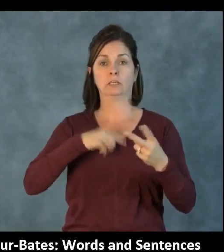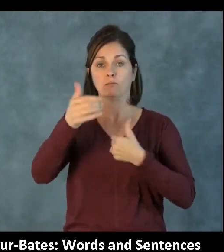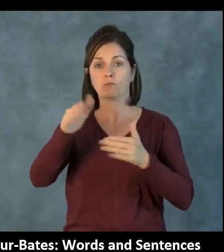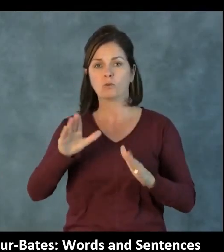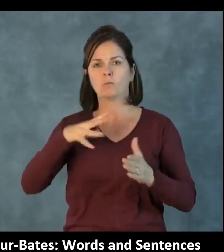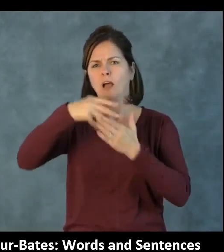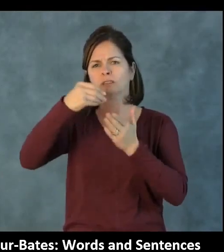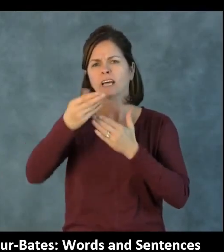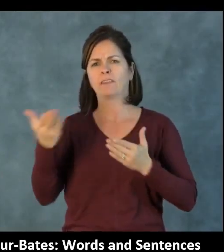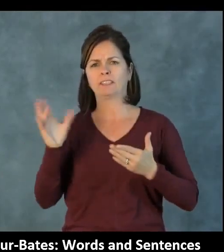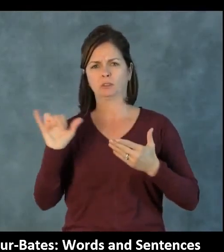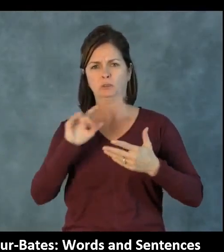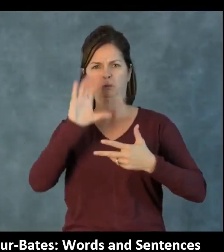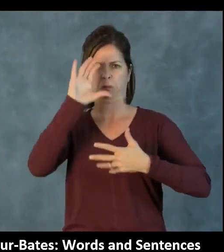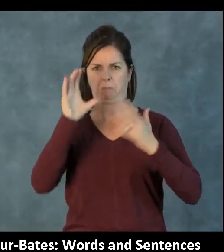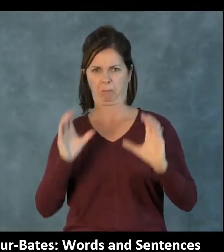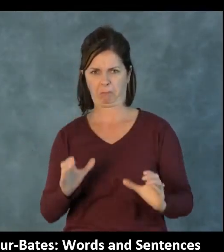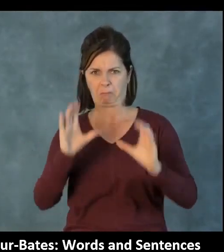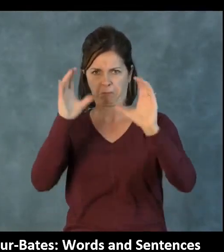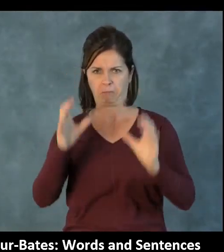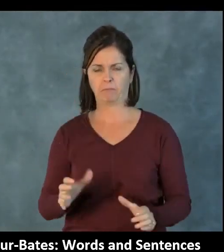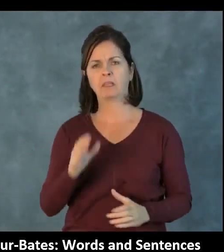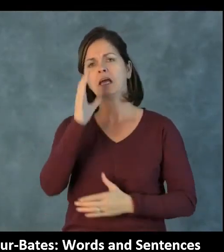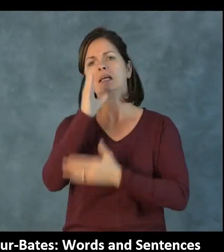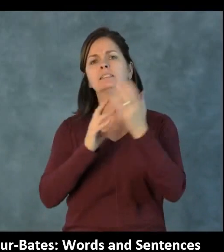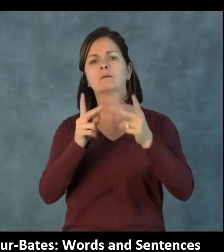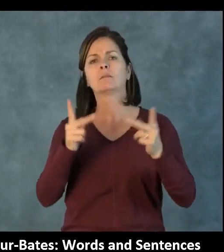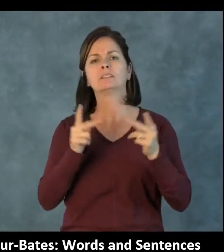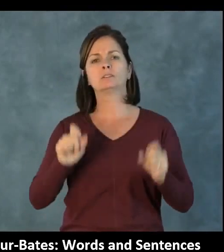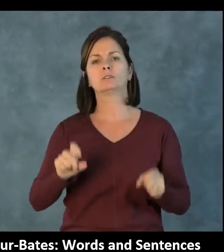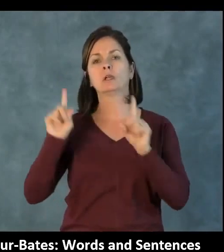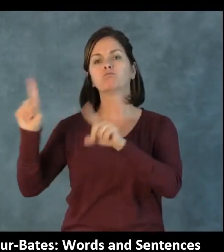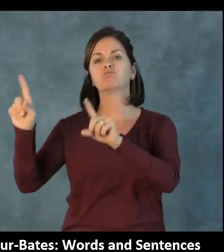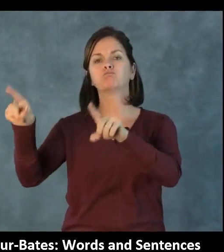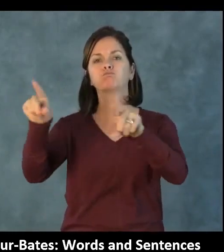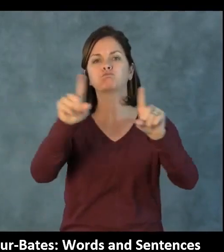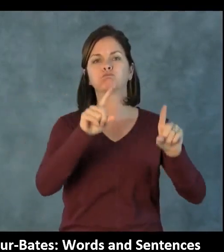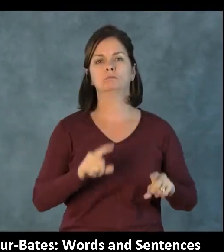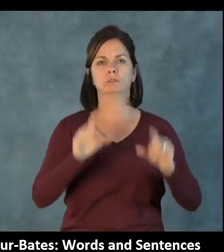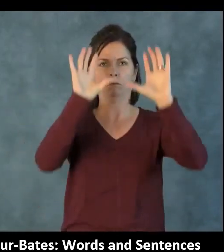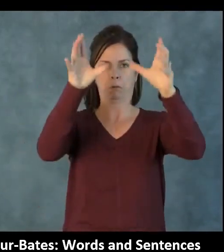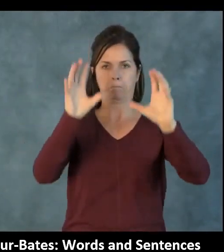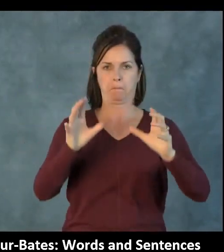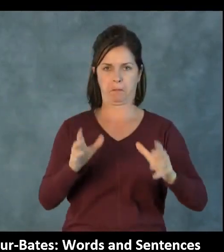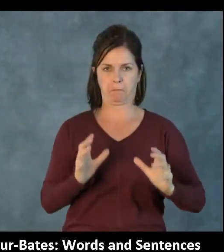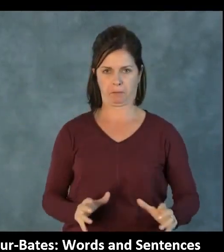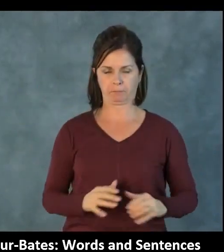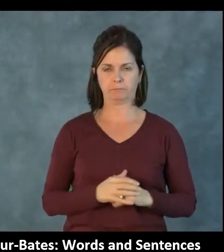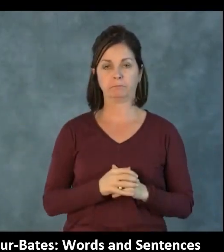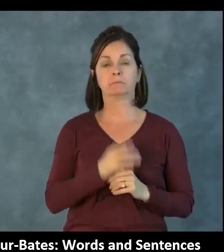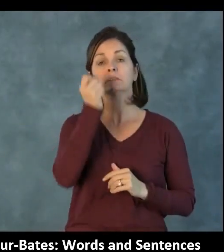and then a little bit of the Places to Go section. There's a number of pages that include